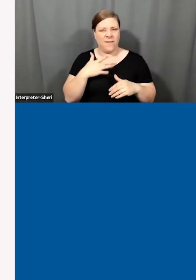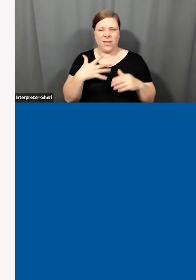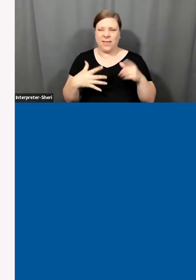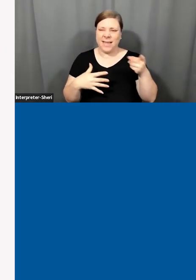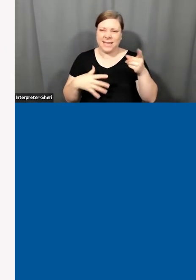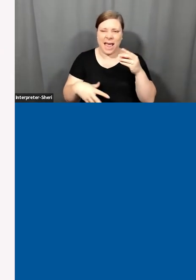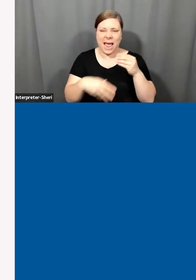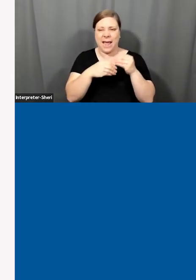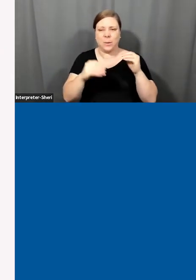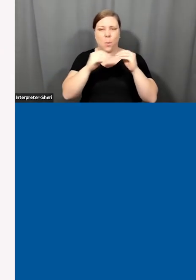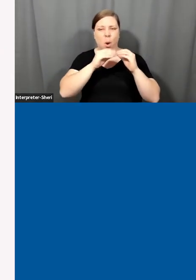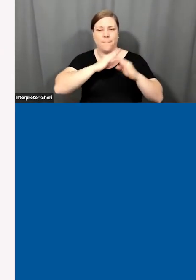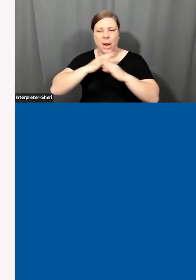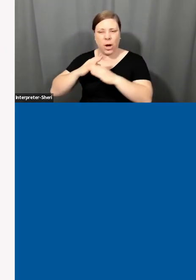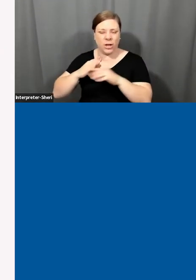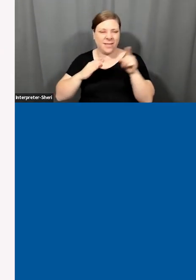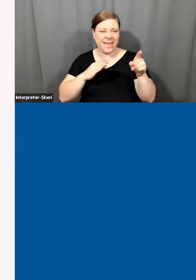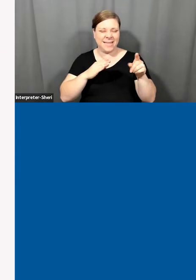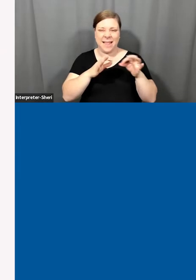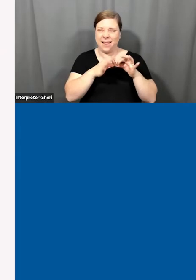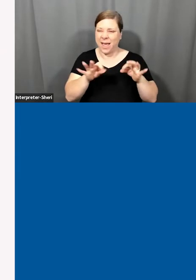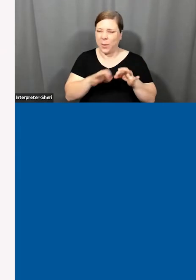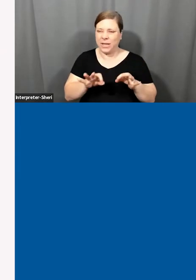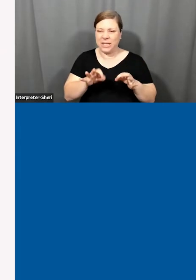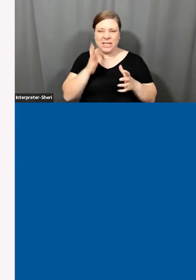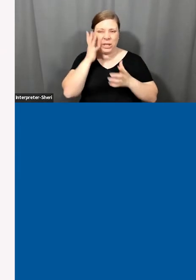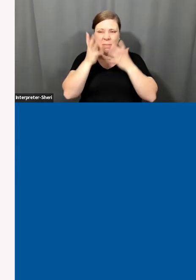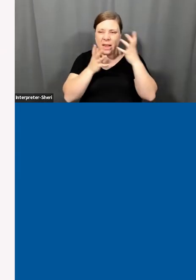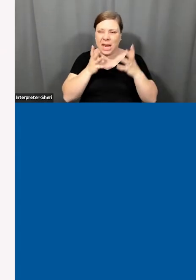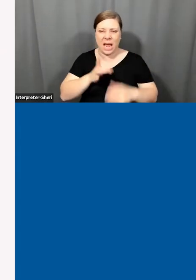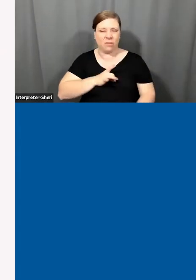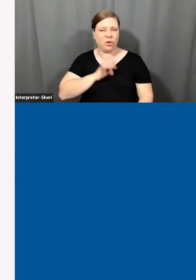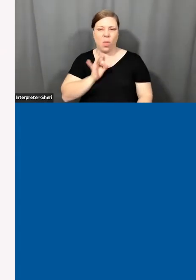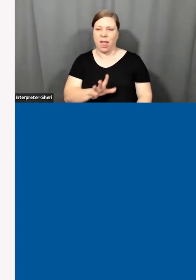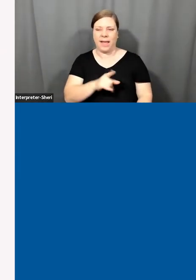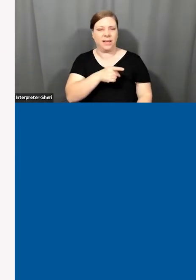This kind of language is really humiliating and I'm not a fan of it. Other disabled people might disagree.